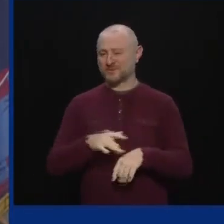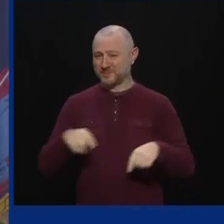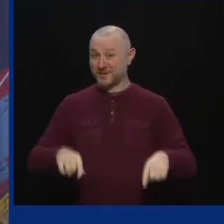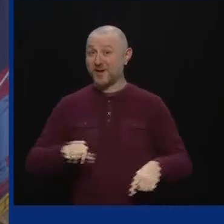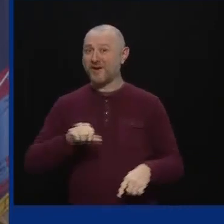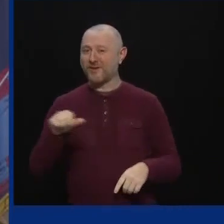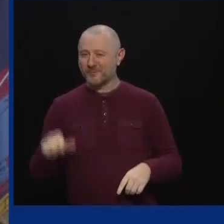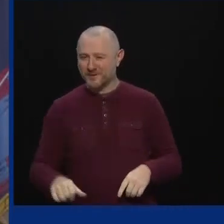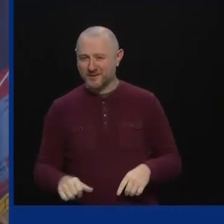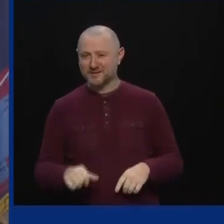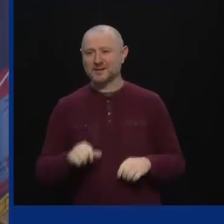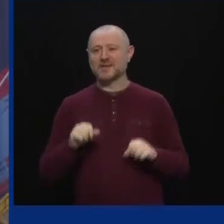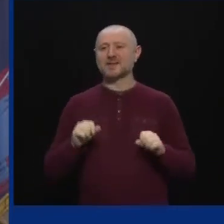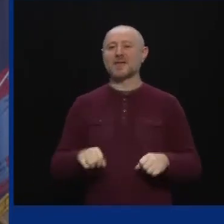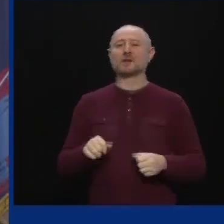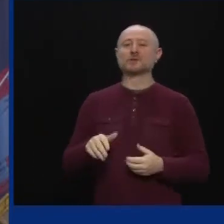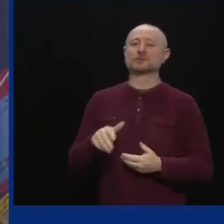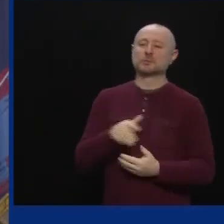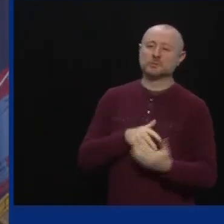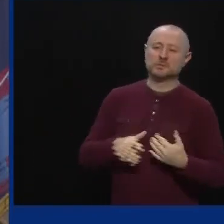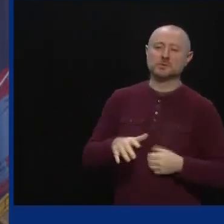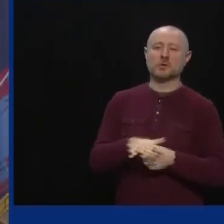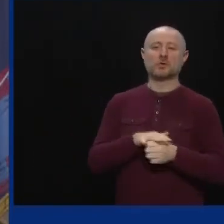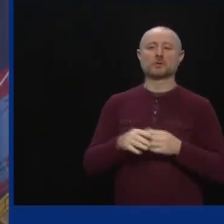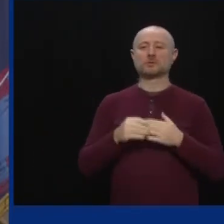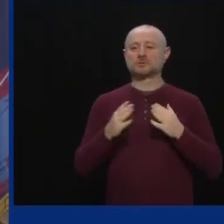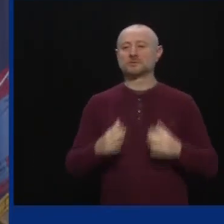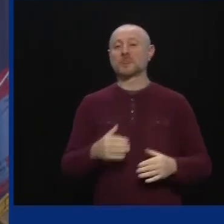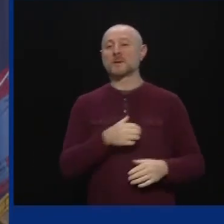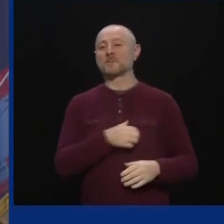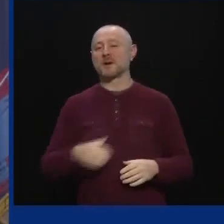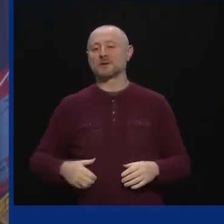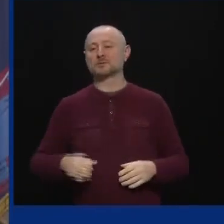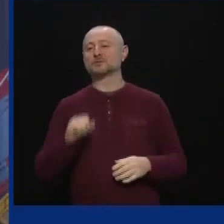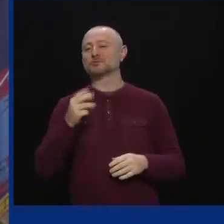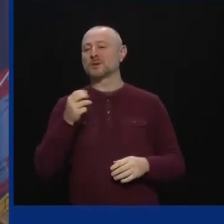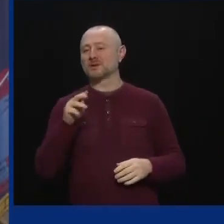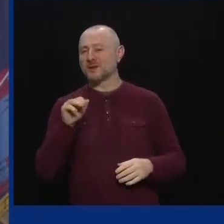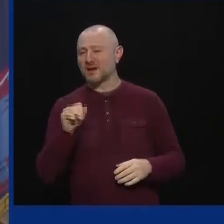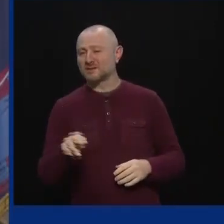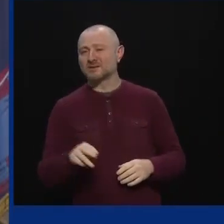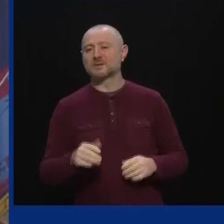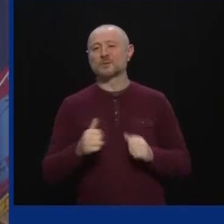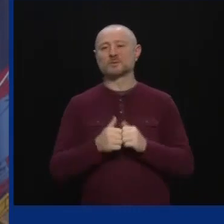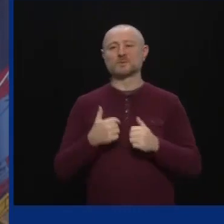SO, I WANT TO COME AND SEE HANDS ON EXACTLY WHAT WE'RE DOING HERE. ALWAYS HAPPY TO BE IN ALBANY